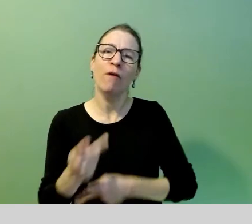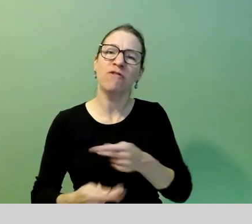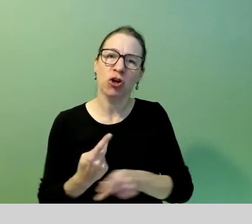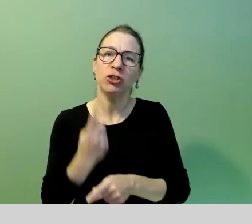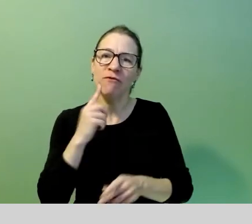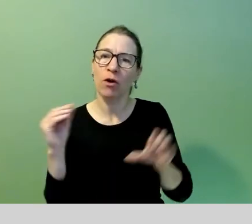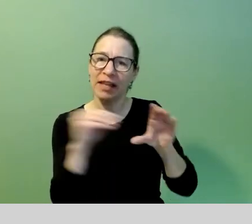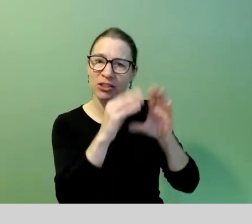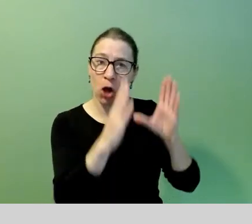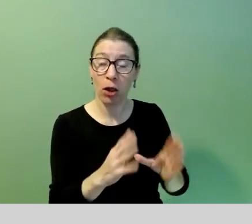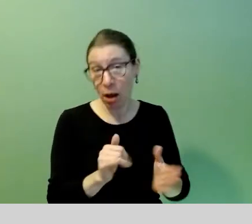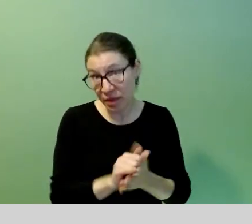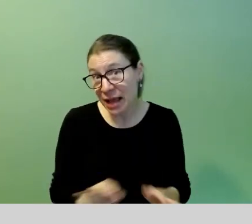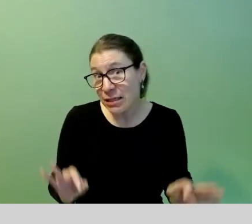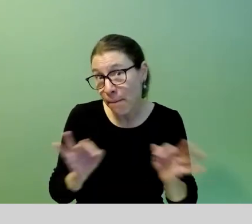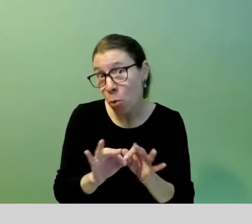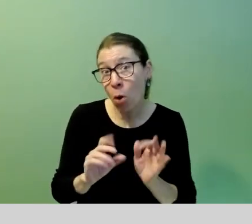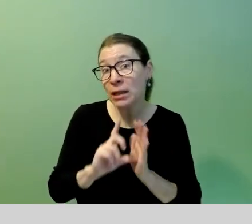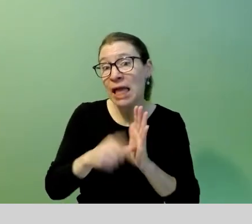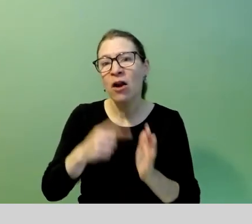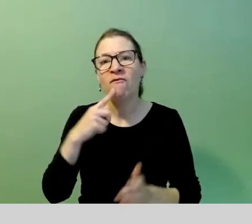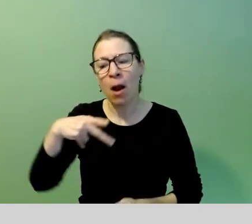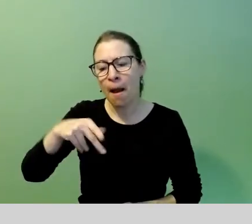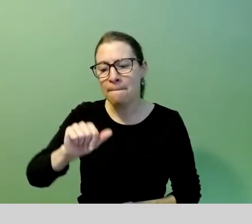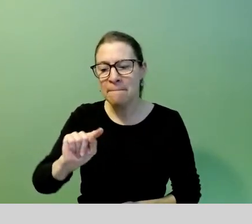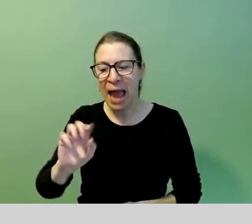if you wanna patch your game after release, go us!